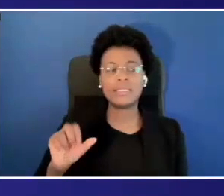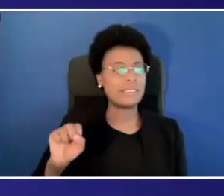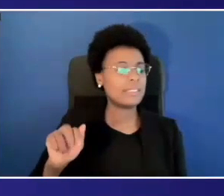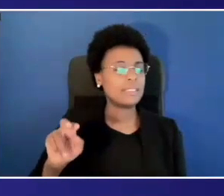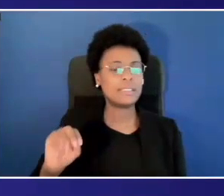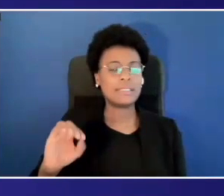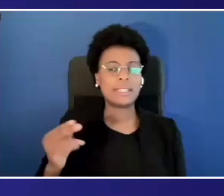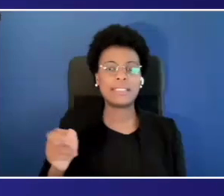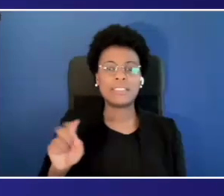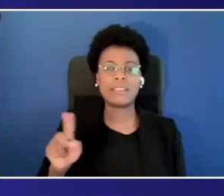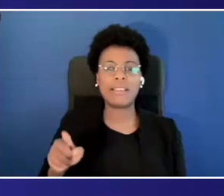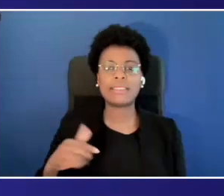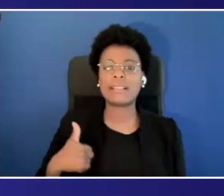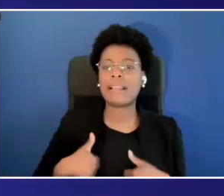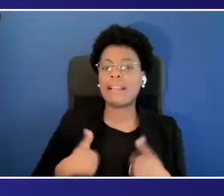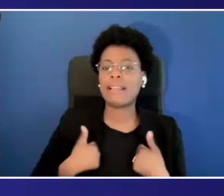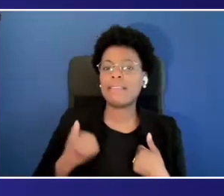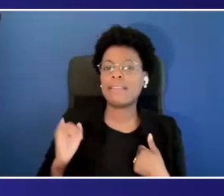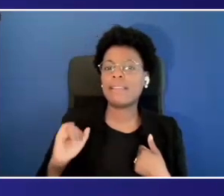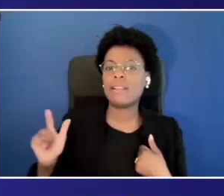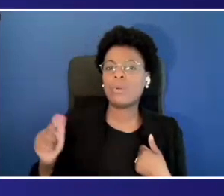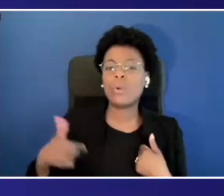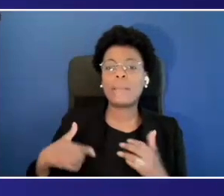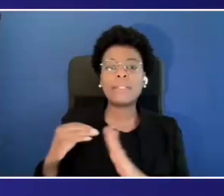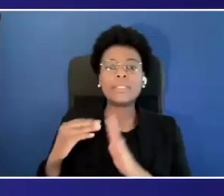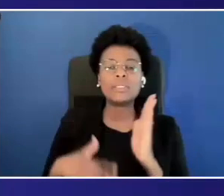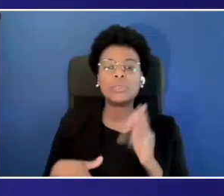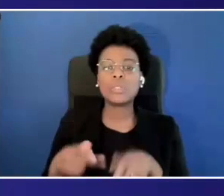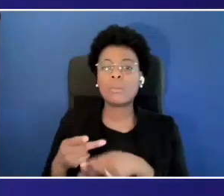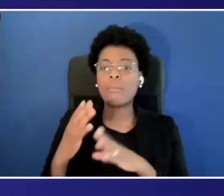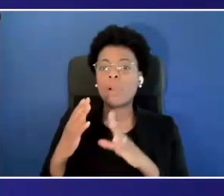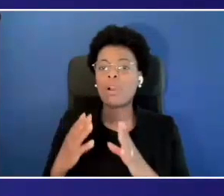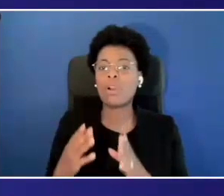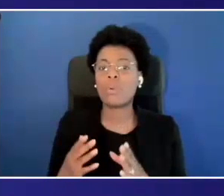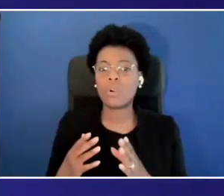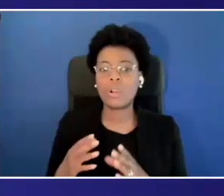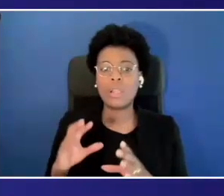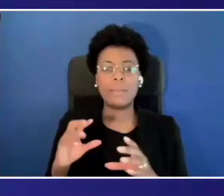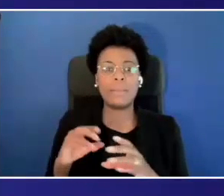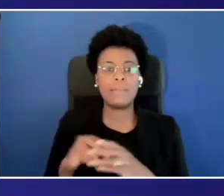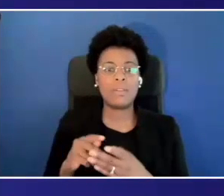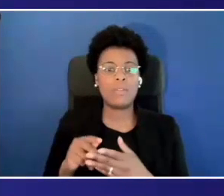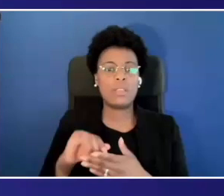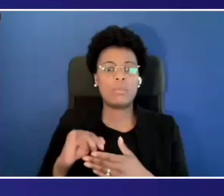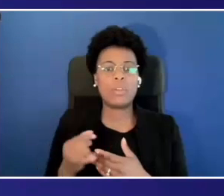I'm a student borrower and a member of the project on predatory student windings community action council.